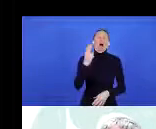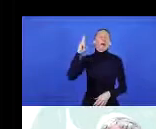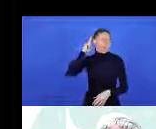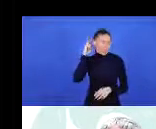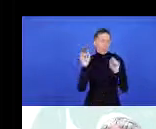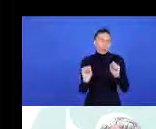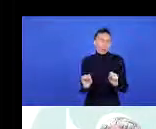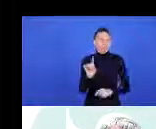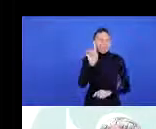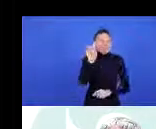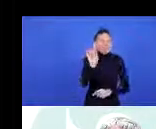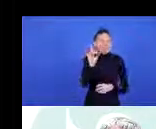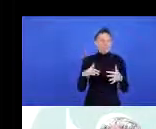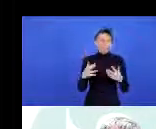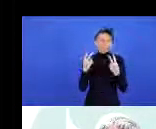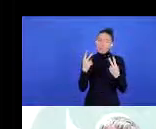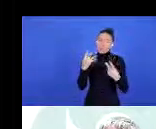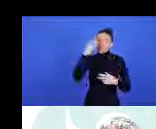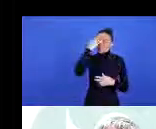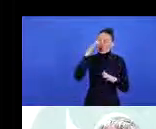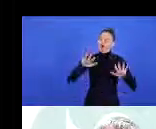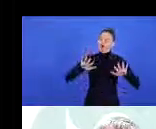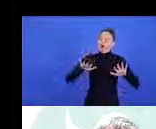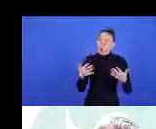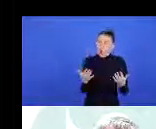when hearing aids is no longer sufficient. It is necessary to know